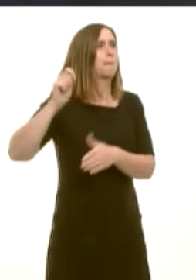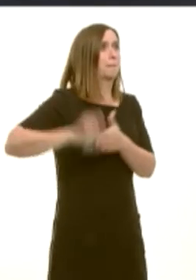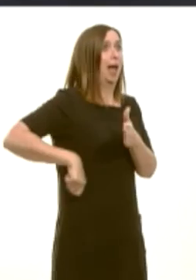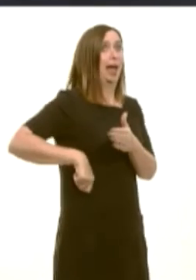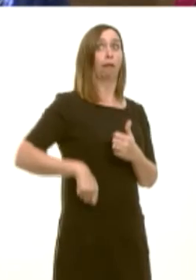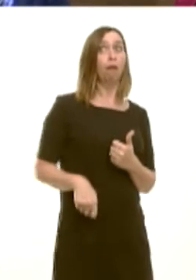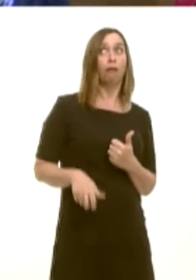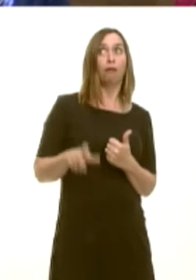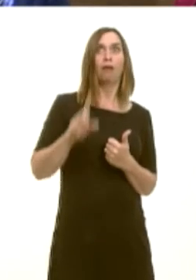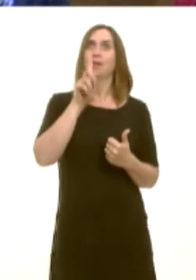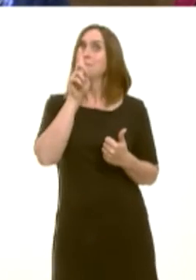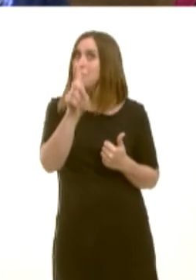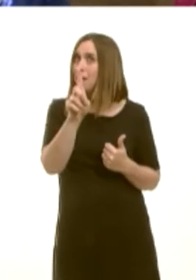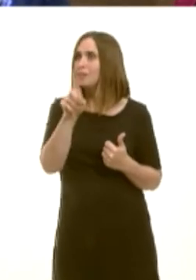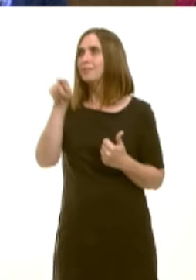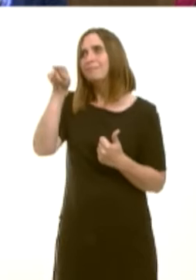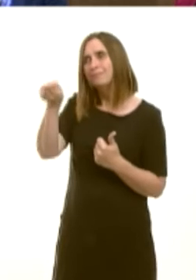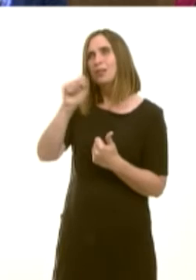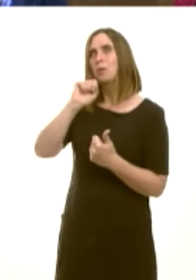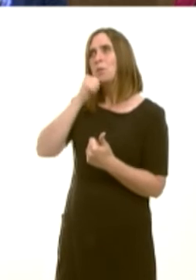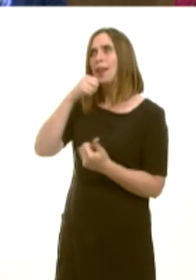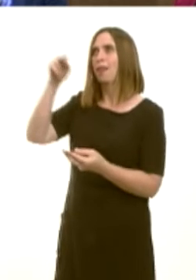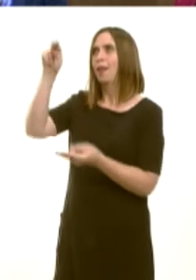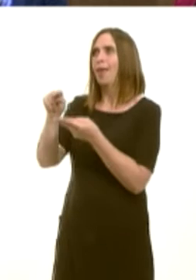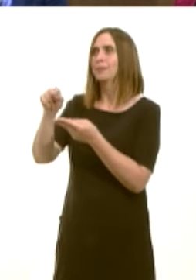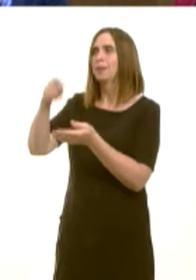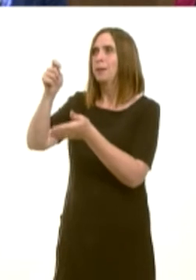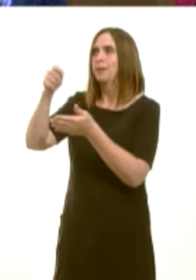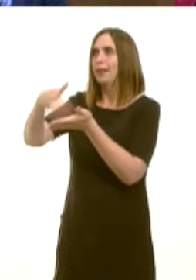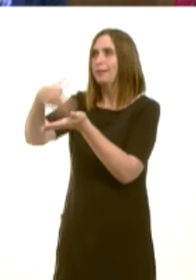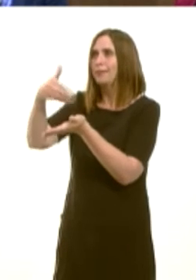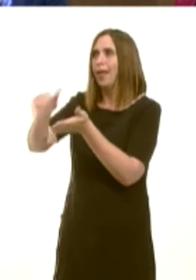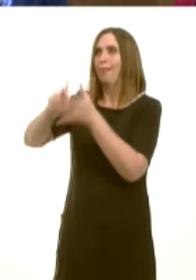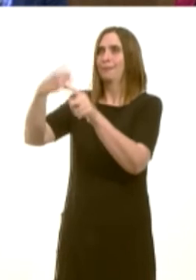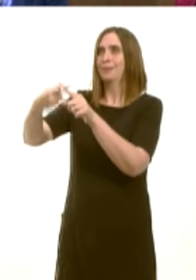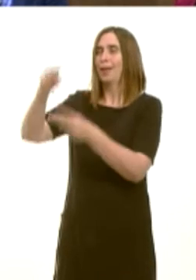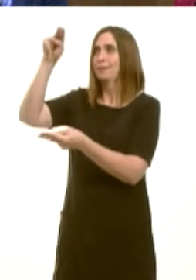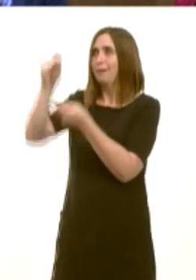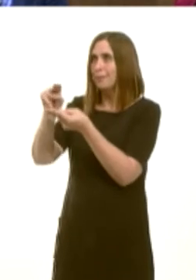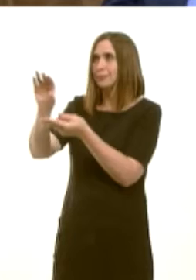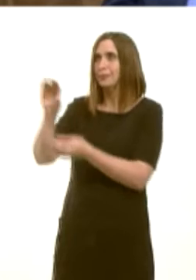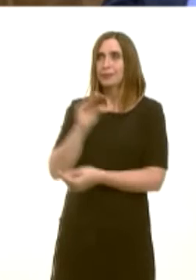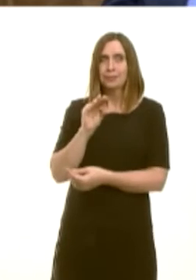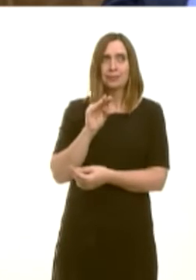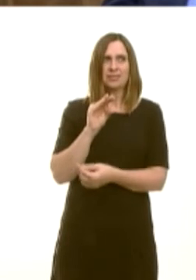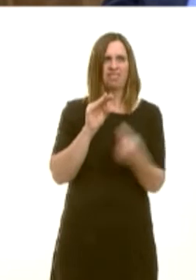that we use every method imaginable to reduce peopleís consumption of harmful products.